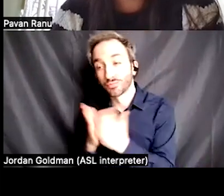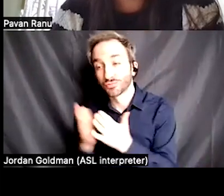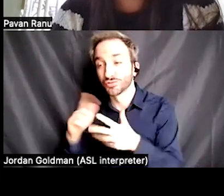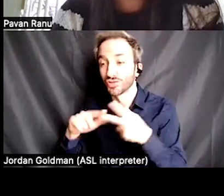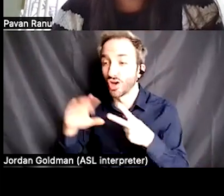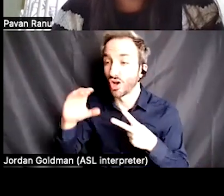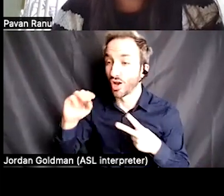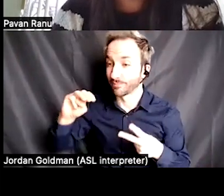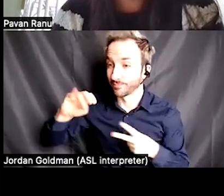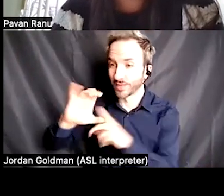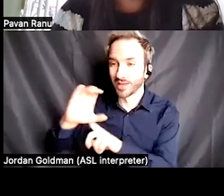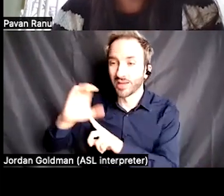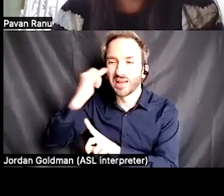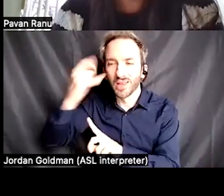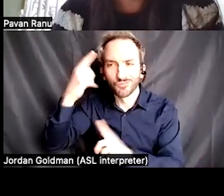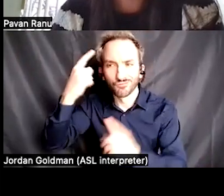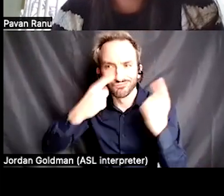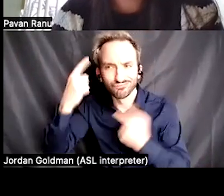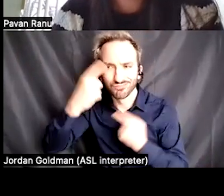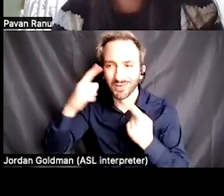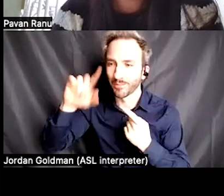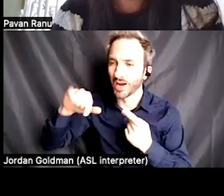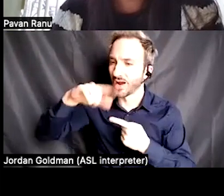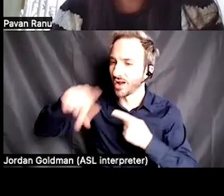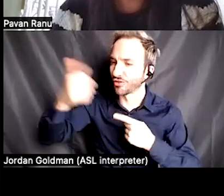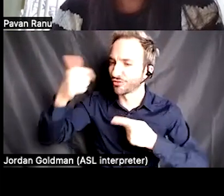all of the other aesthetics, I would highly recommend checking out Aesthetics Wiki.